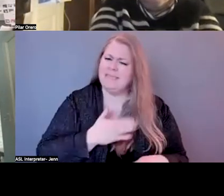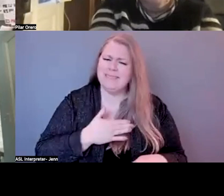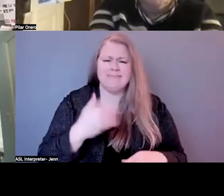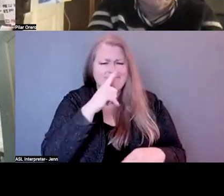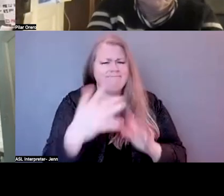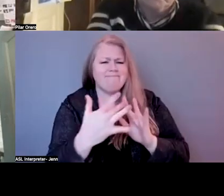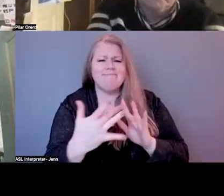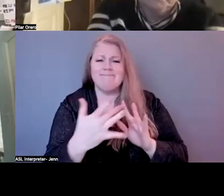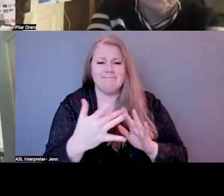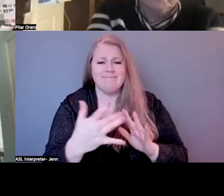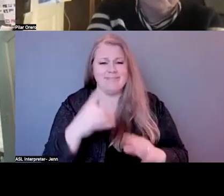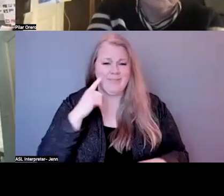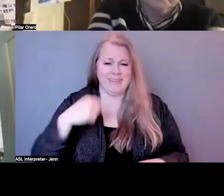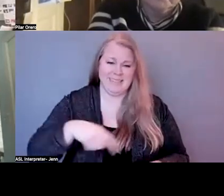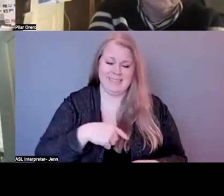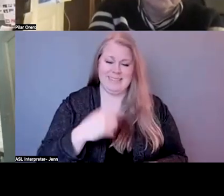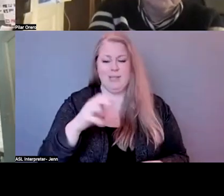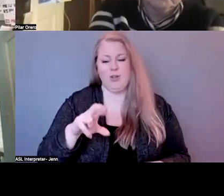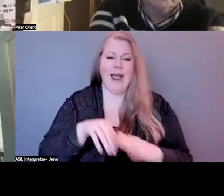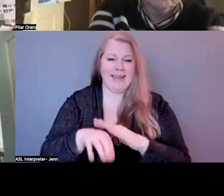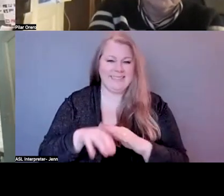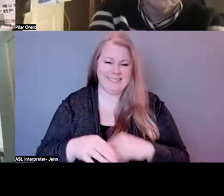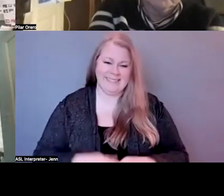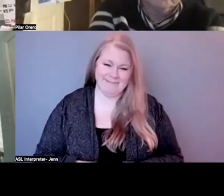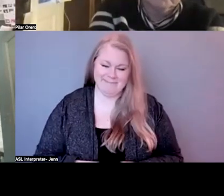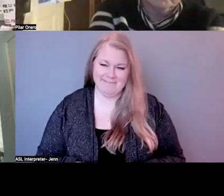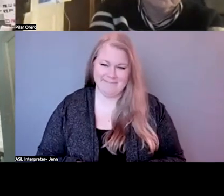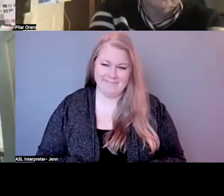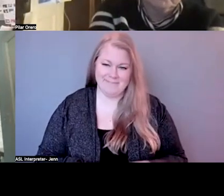Dylan, thank you.